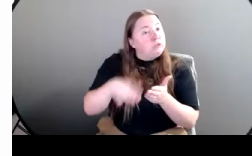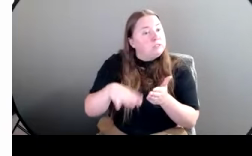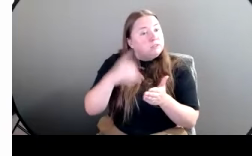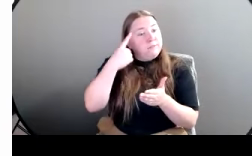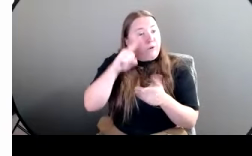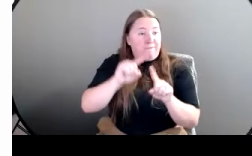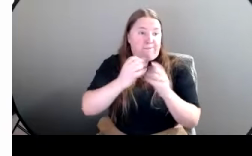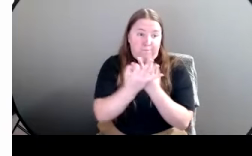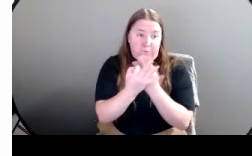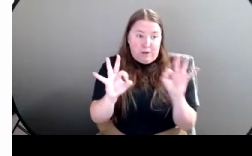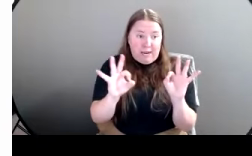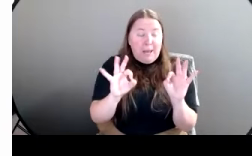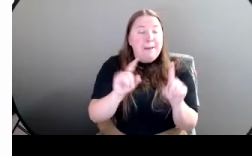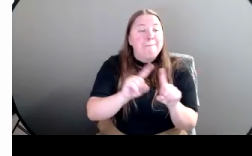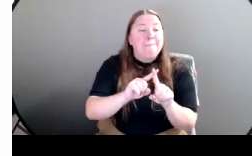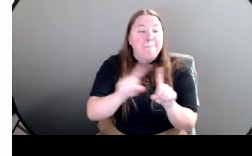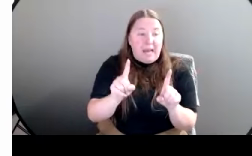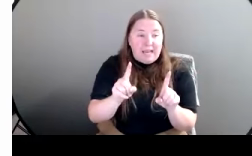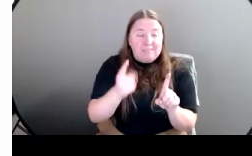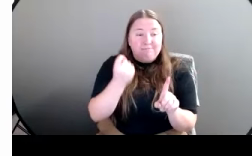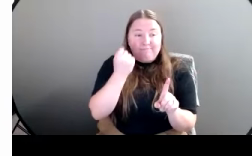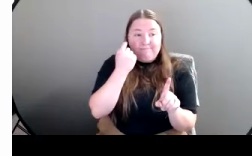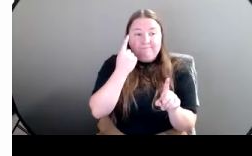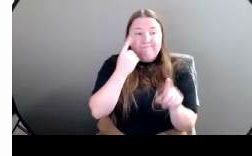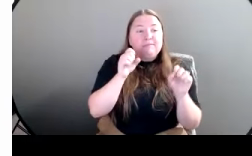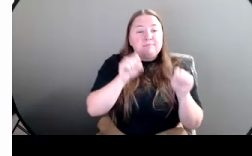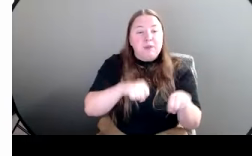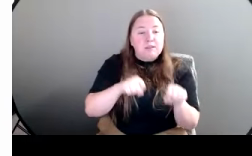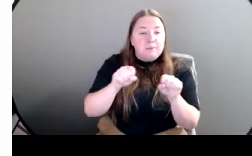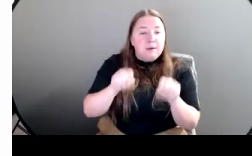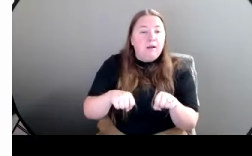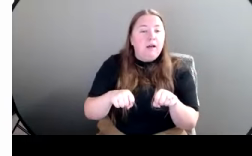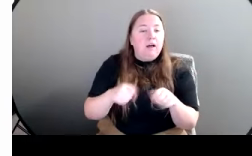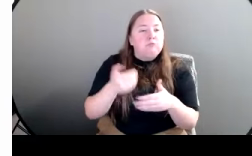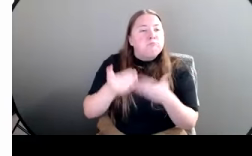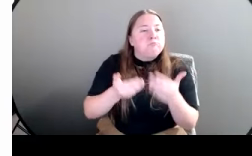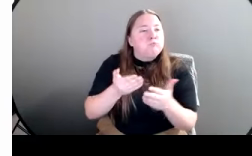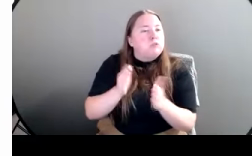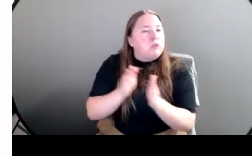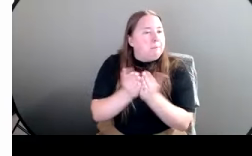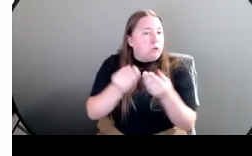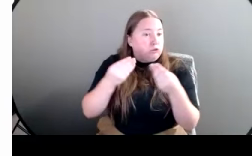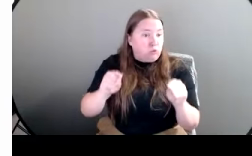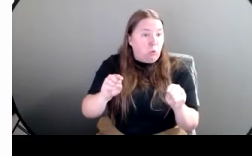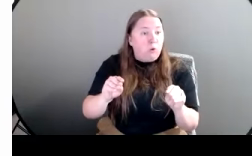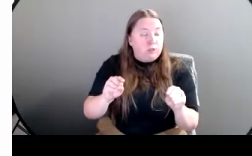But it is also possible to go through the bookstore and then students